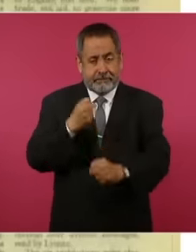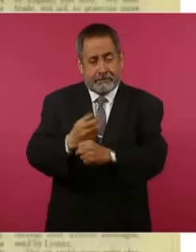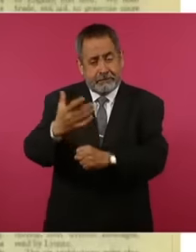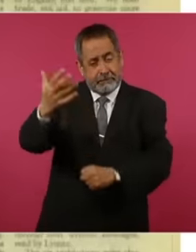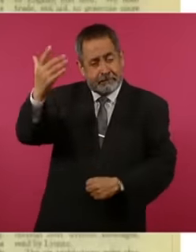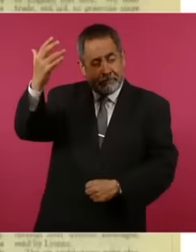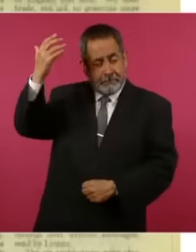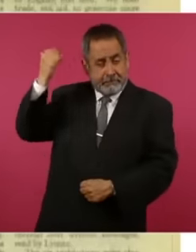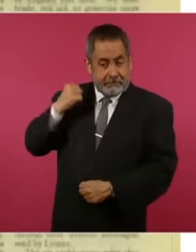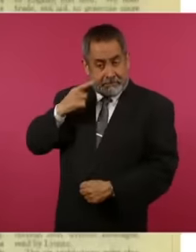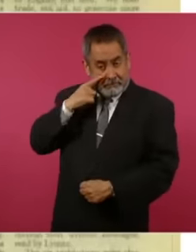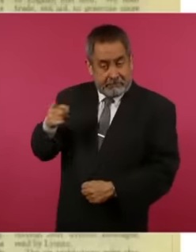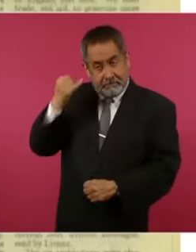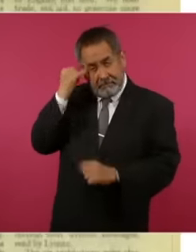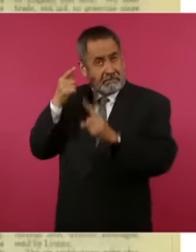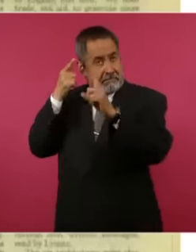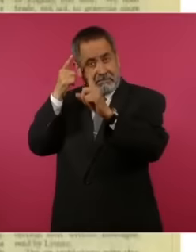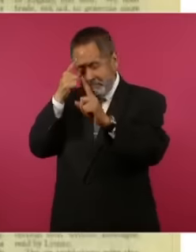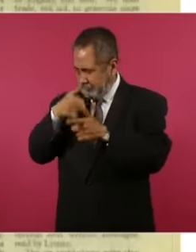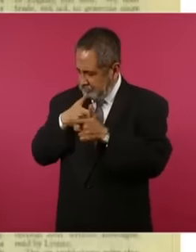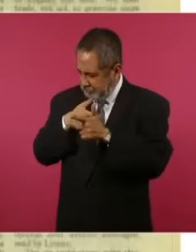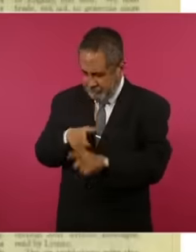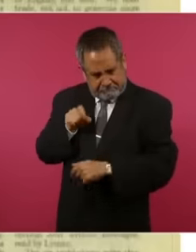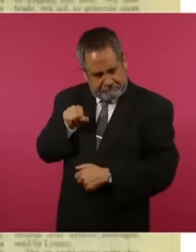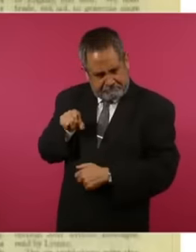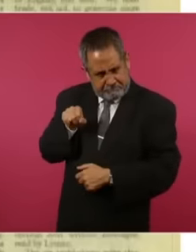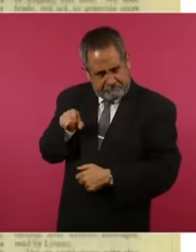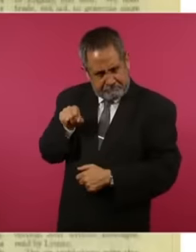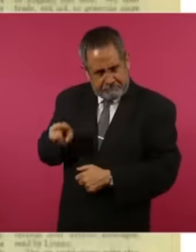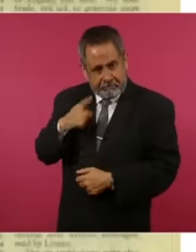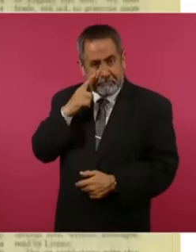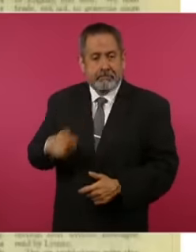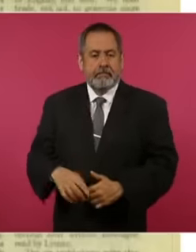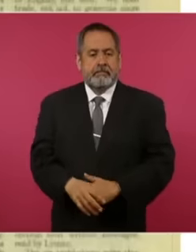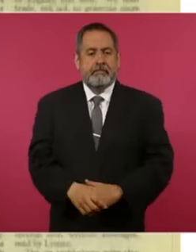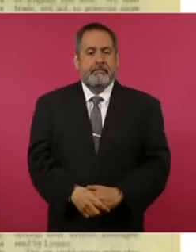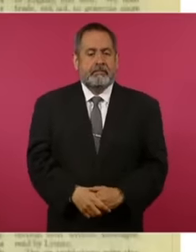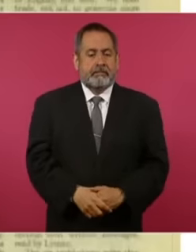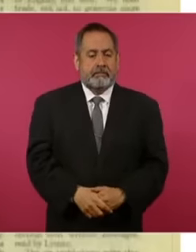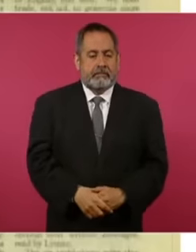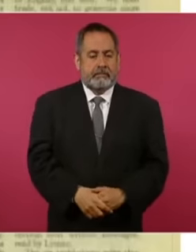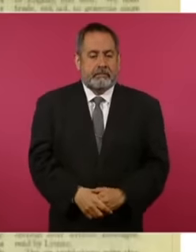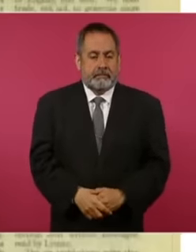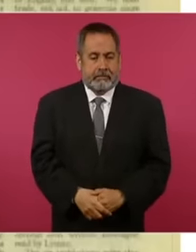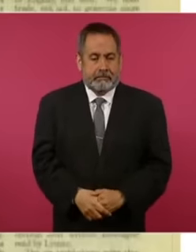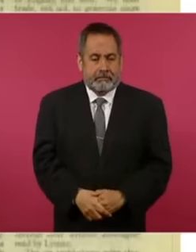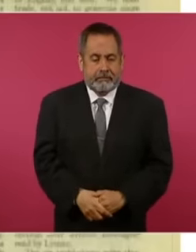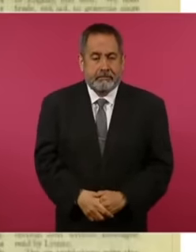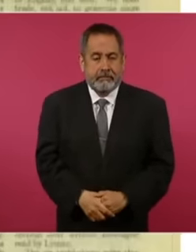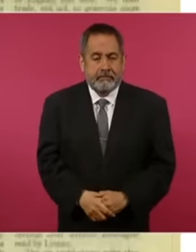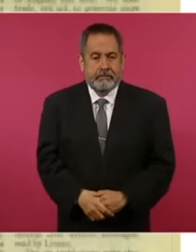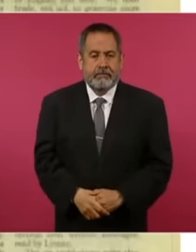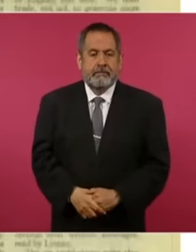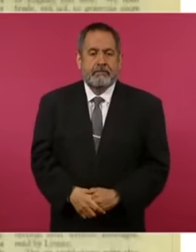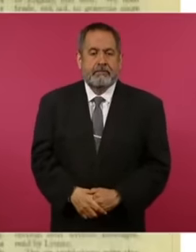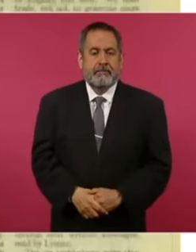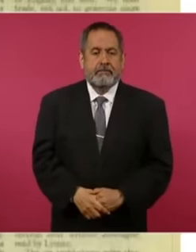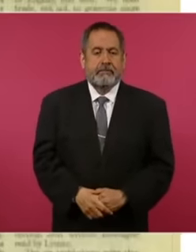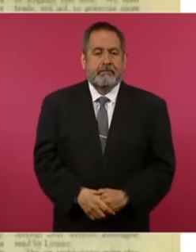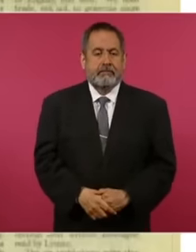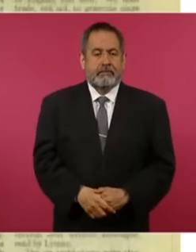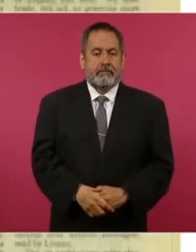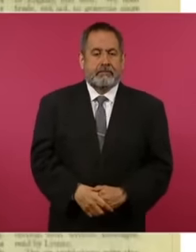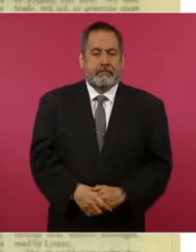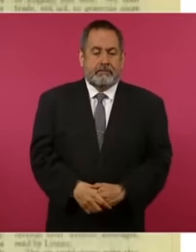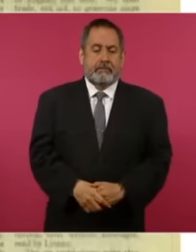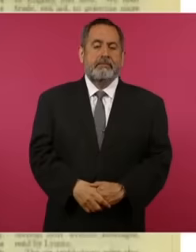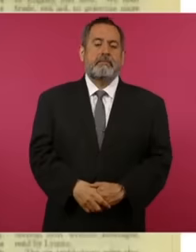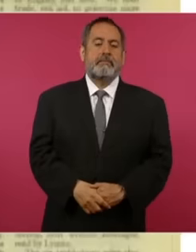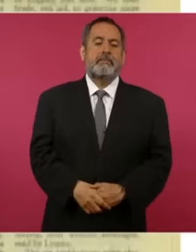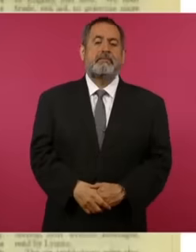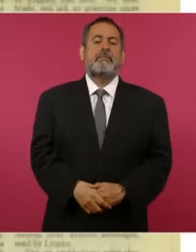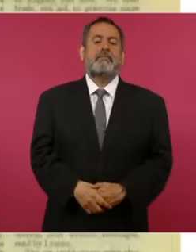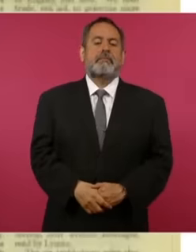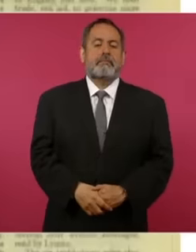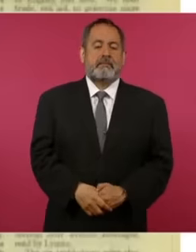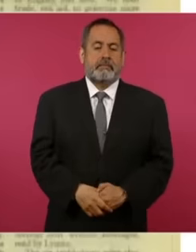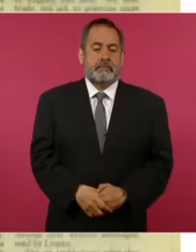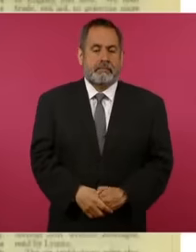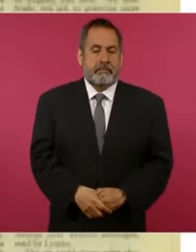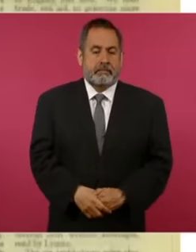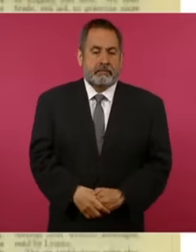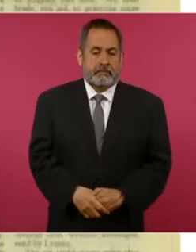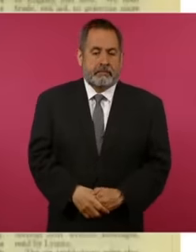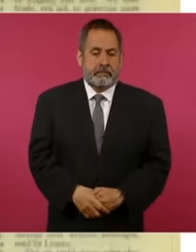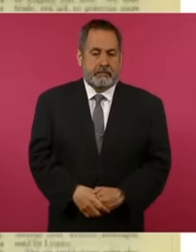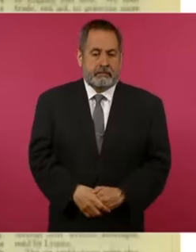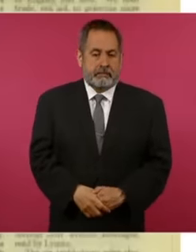she is at